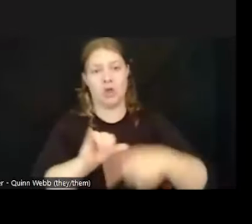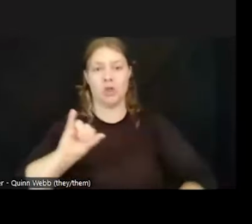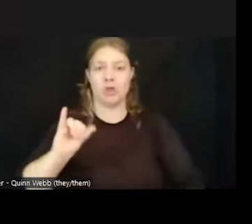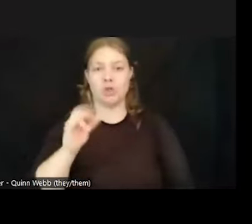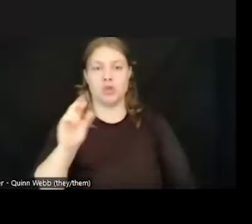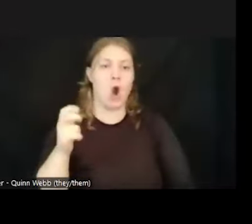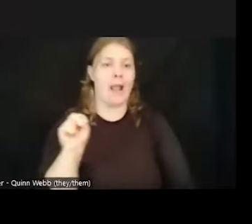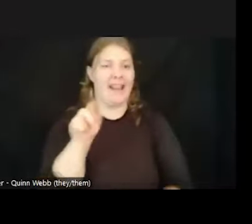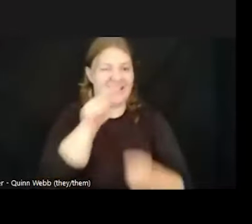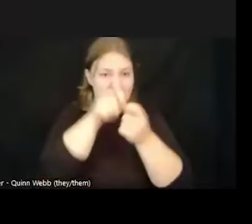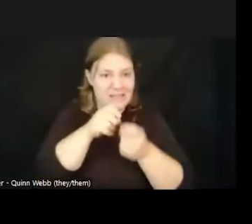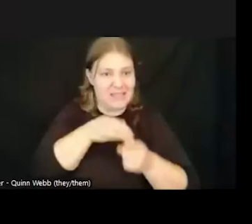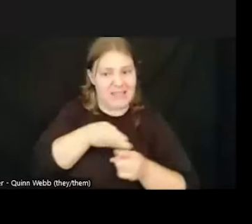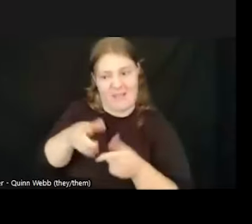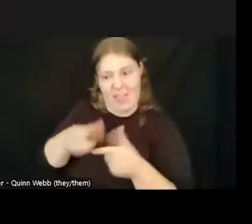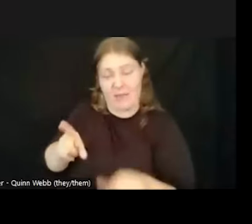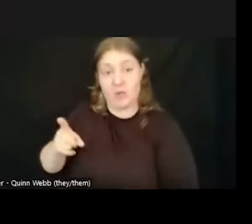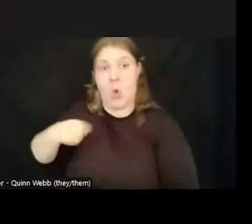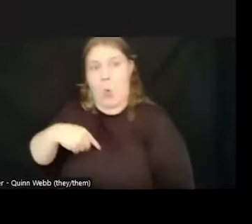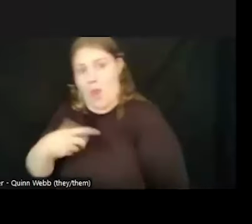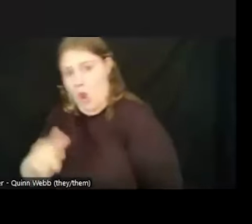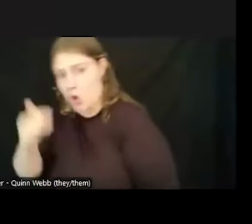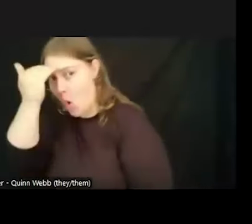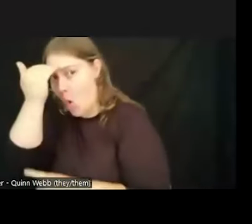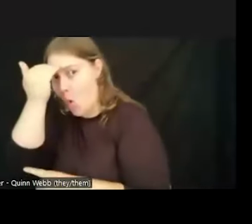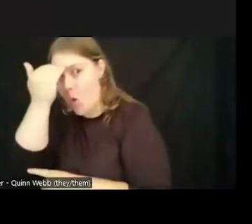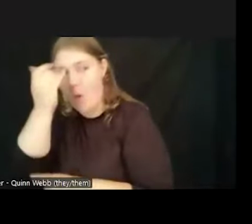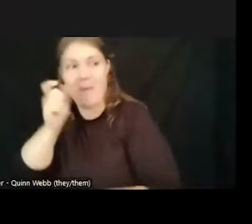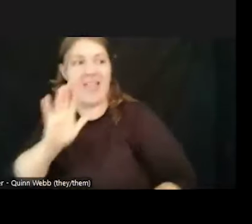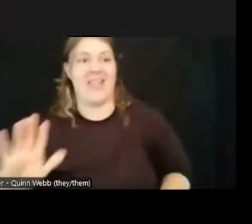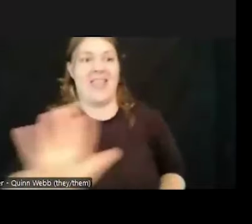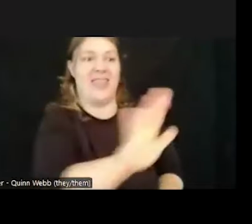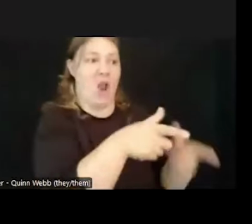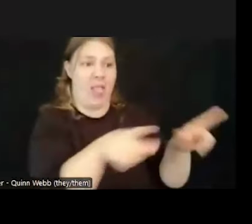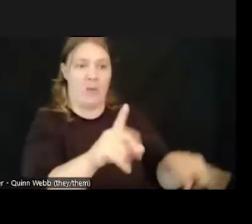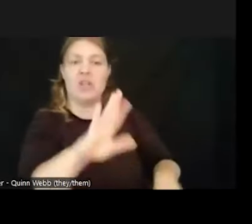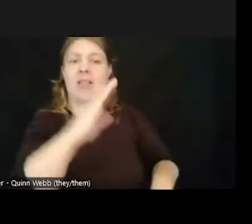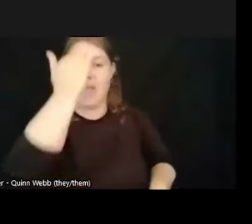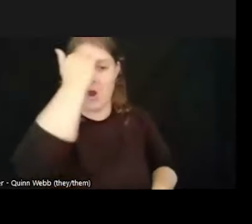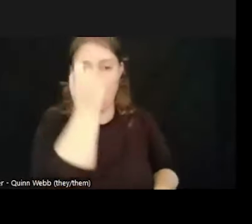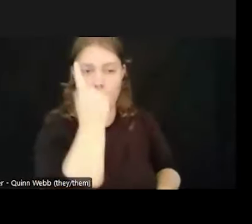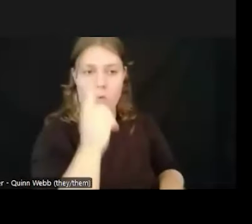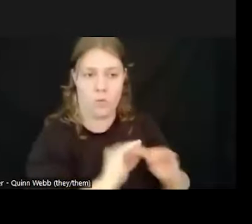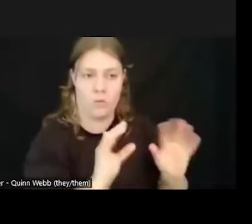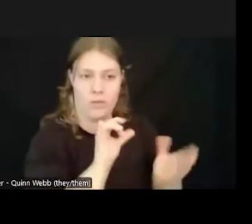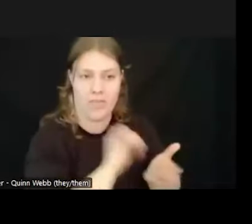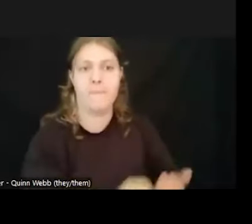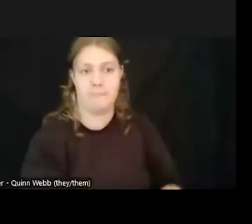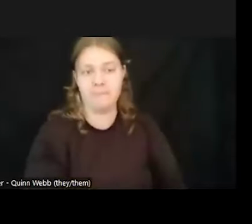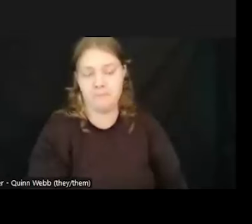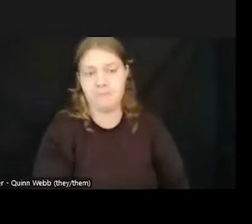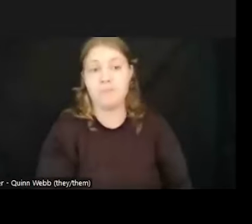that we know but instead speak the language that they know um during the pandemic the Latino Health